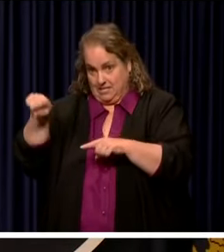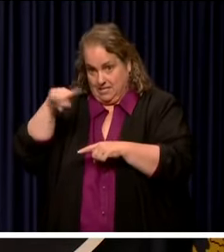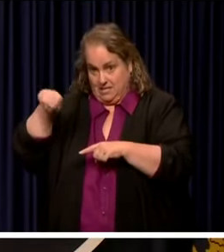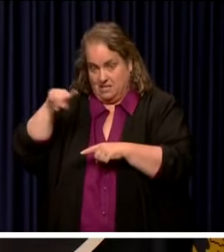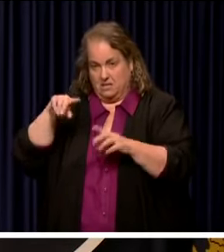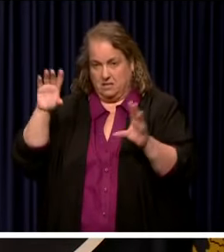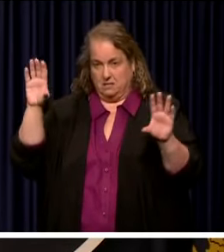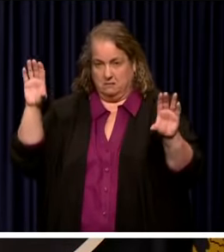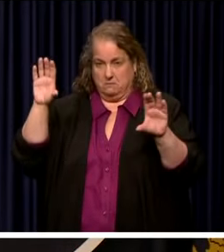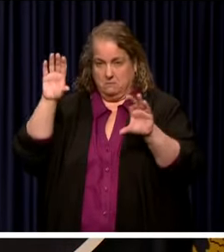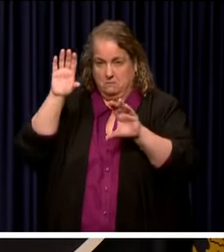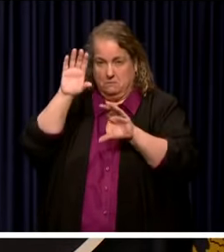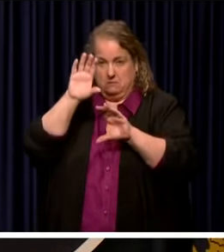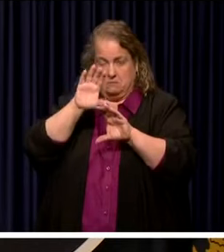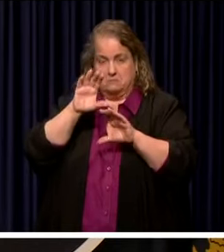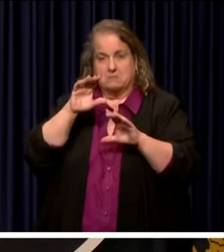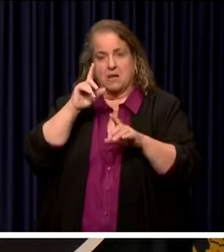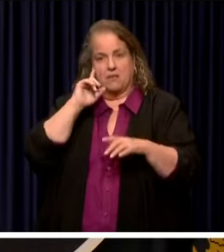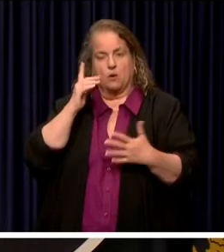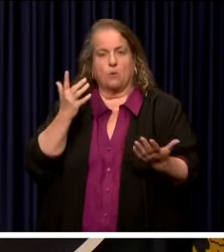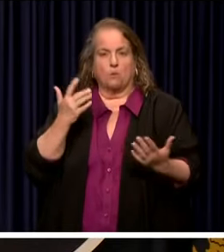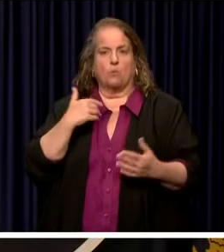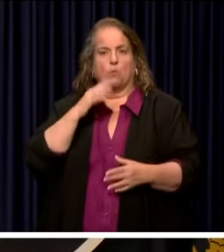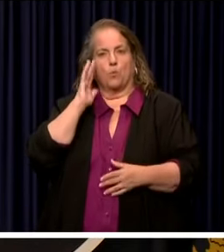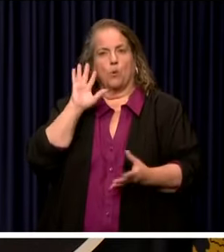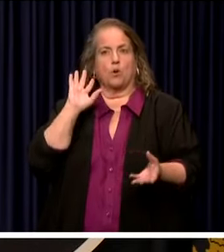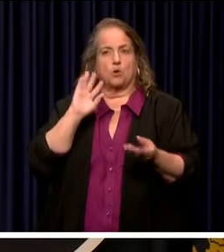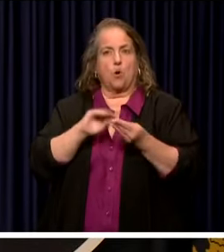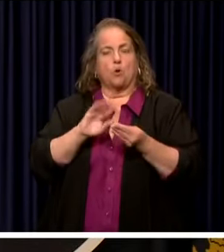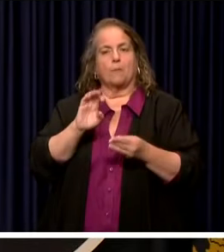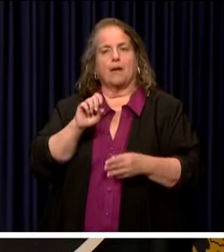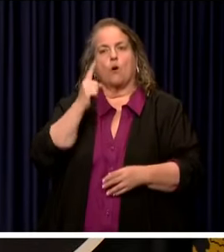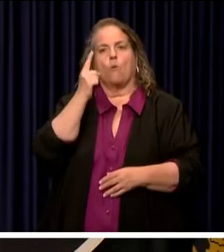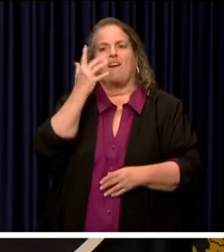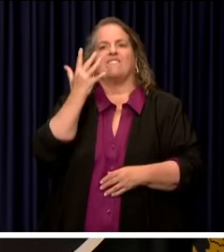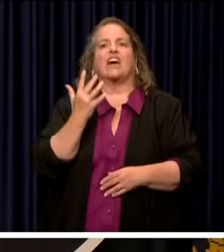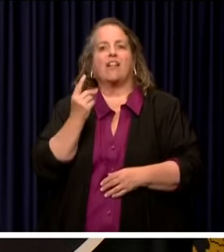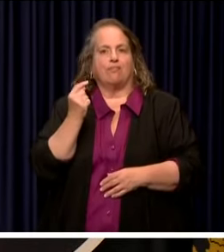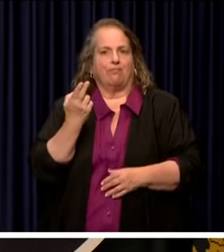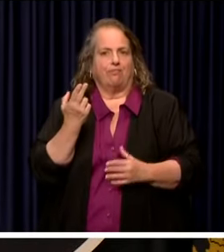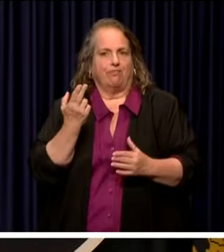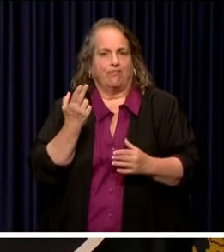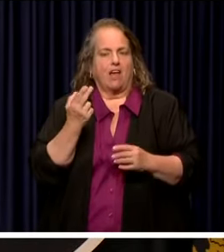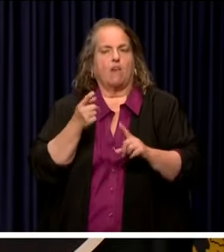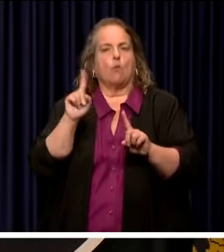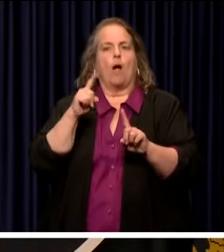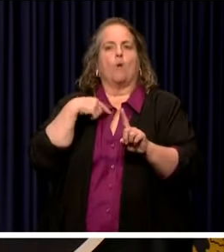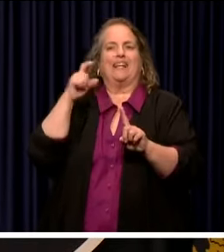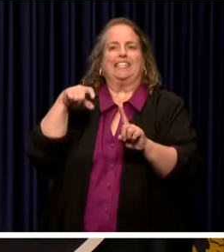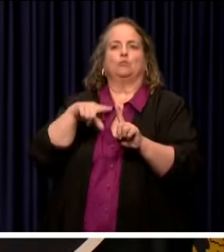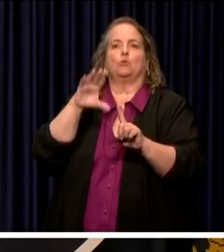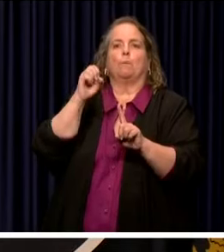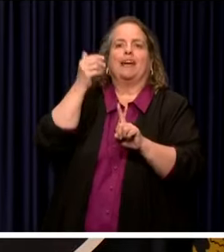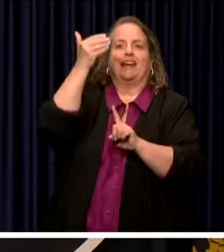PEOPLE ALREADY TEASE ME THAT I SAY IT IN AN INCOMPREHENSIBLE WAY AND THEN YOU BREAK IT DOWN